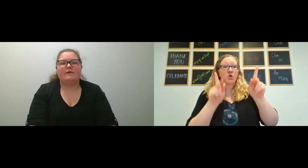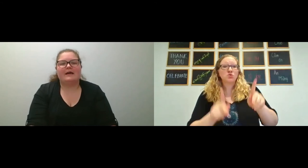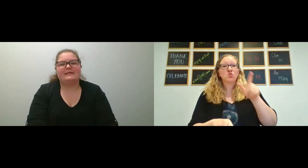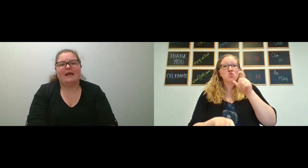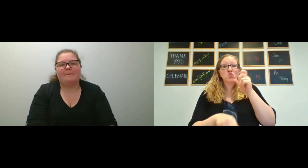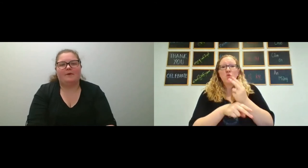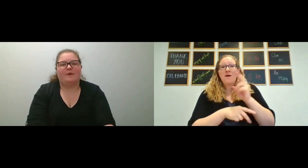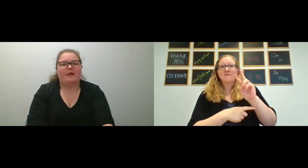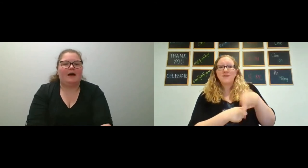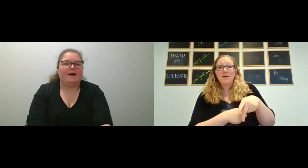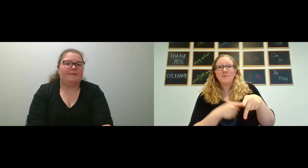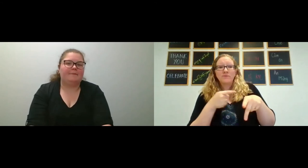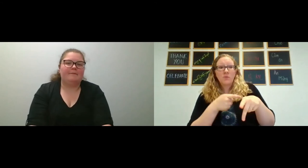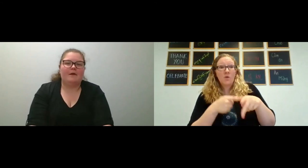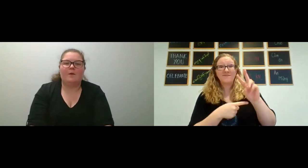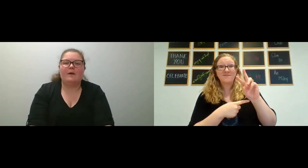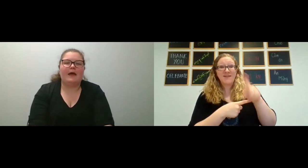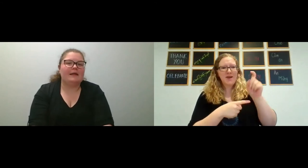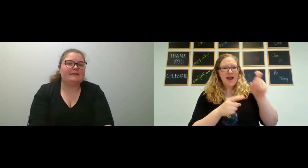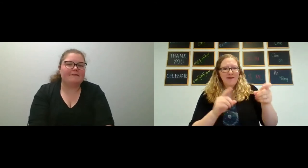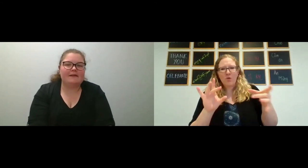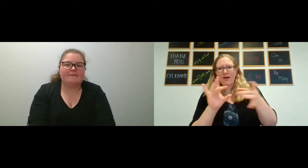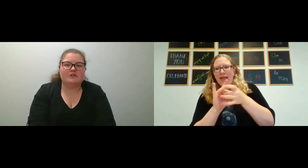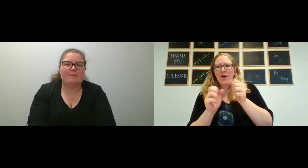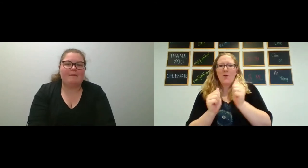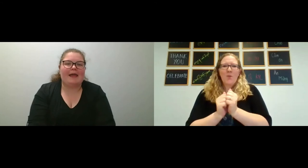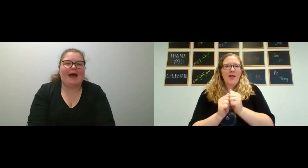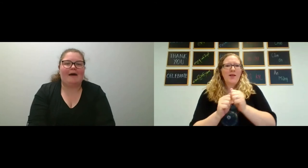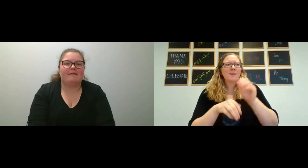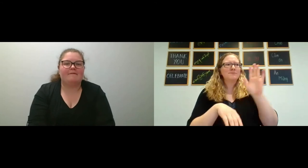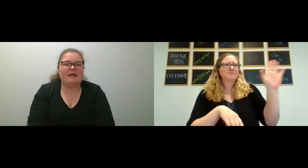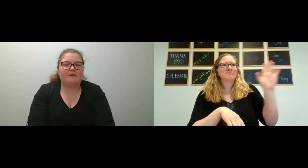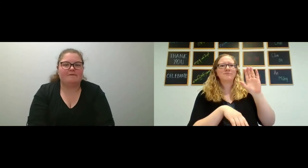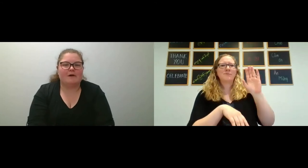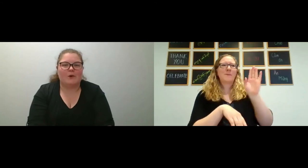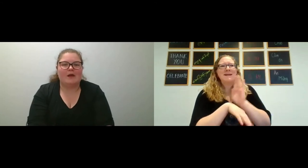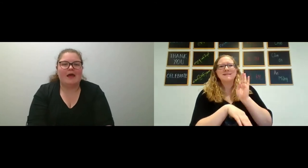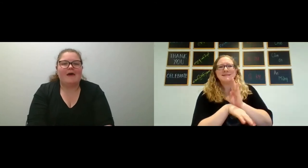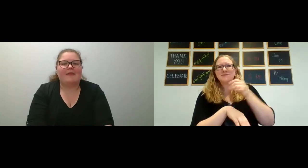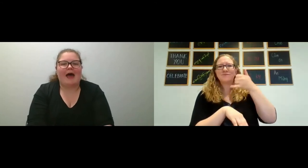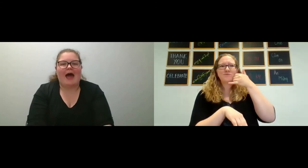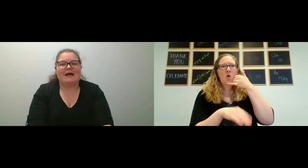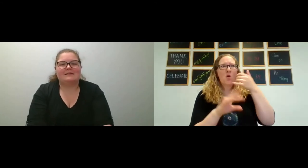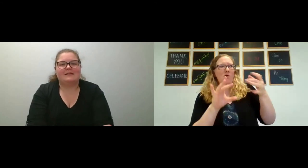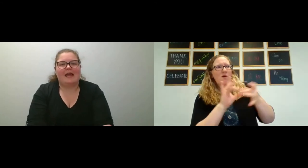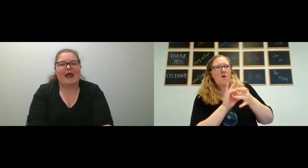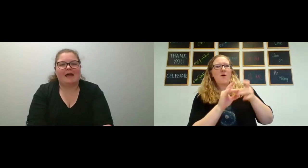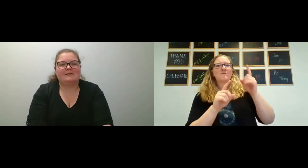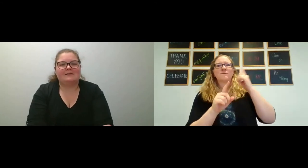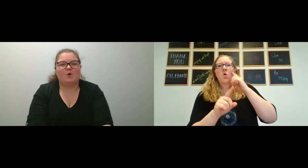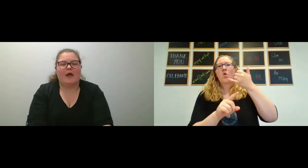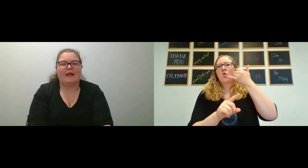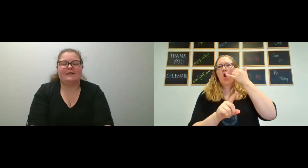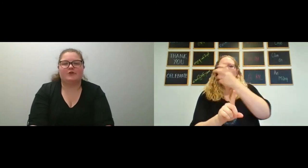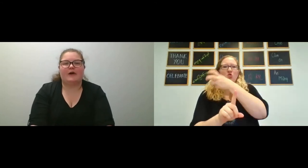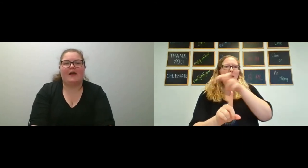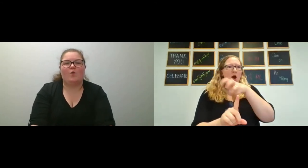For example, a Deaf individual might have a video phone that has to connect and integrate